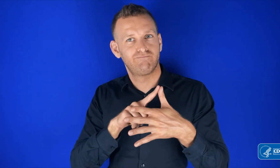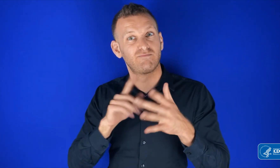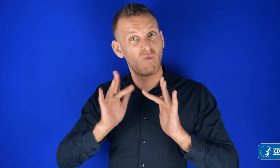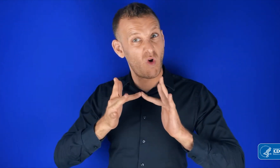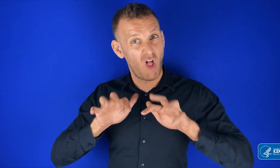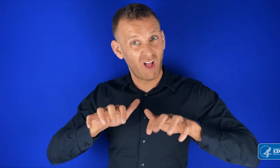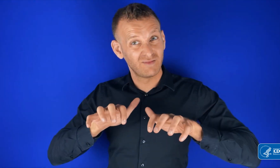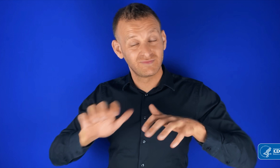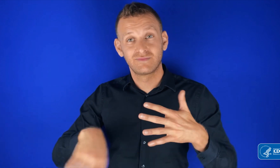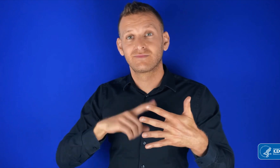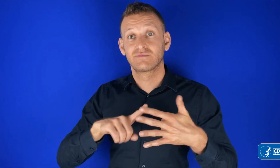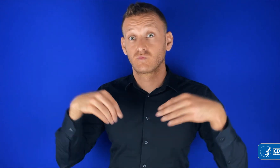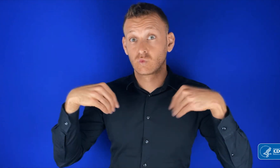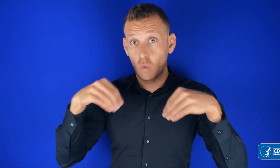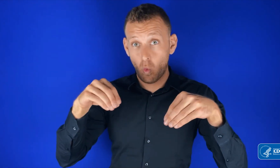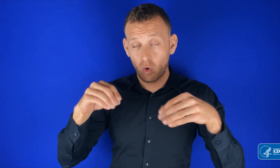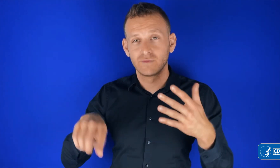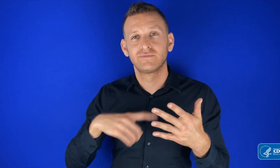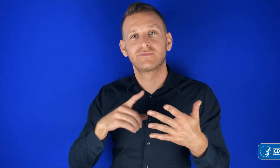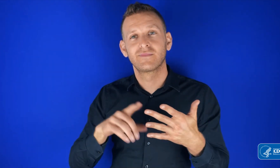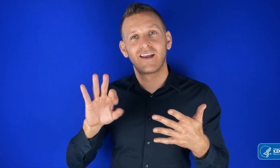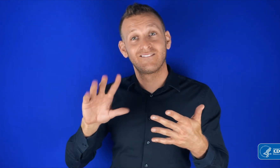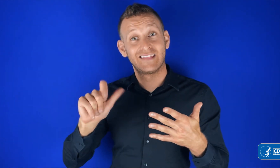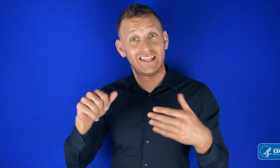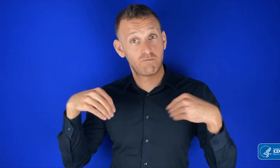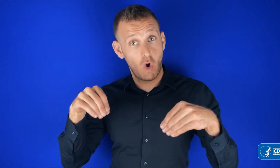markets, gift shops and roadside stands.